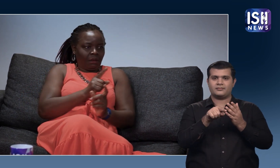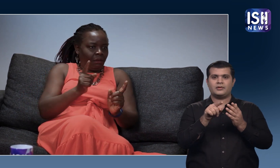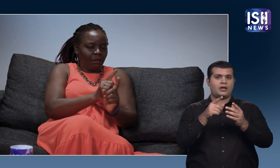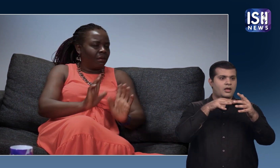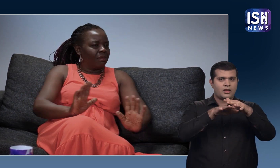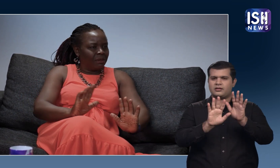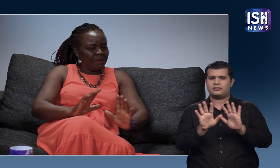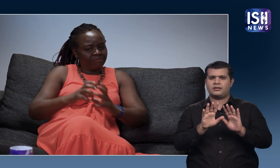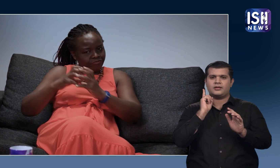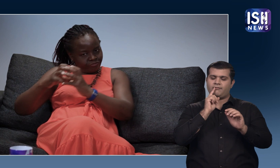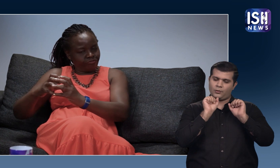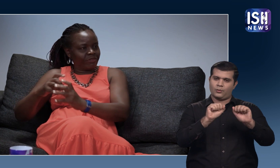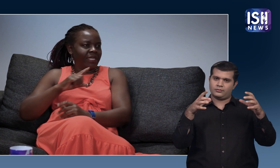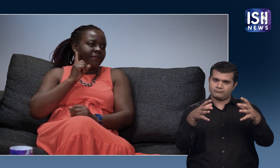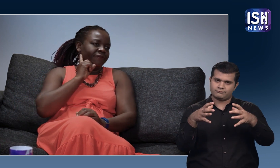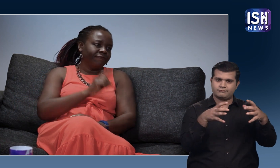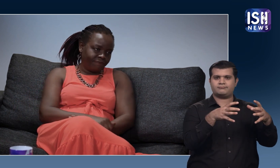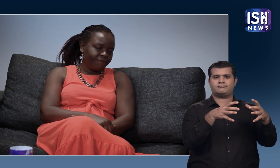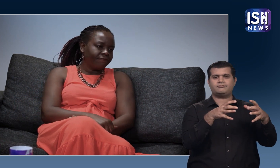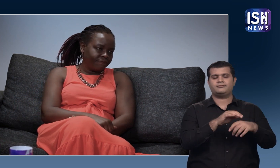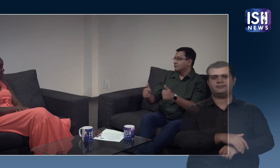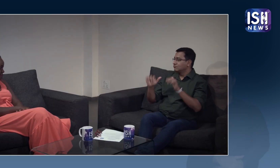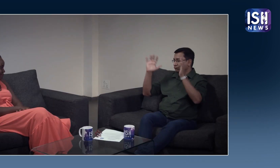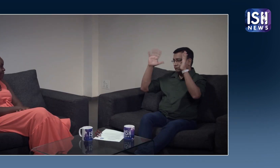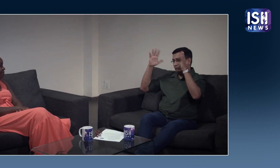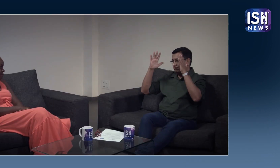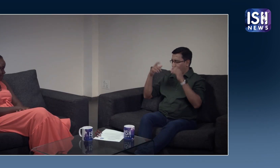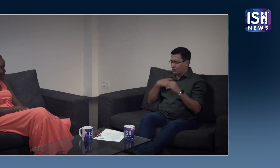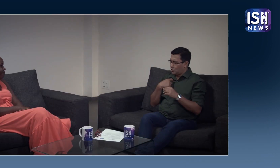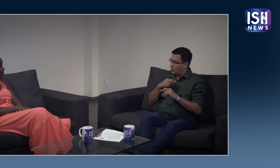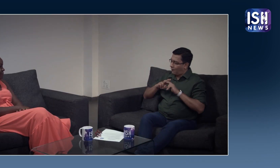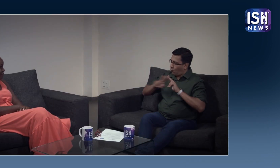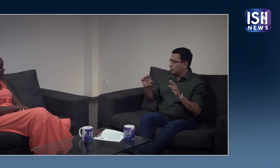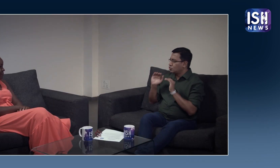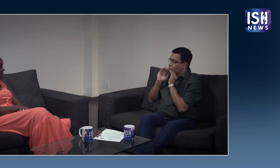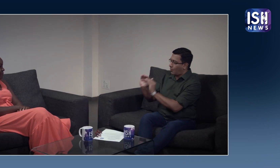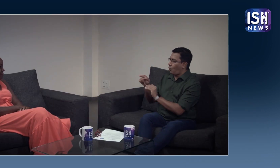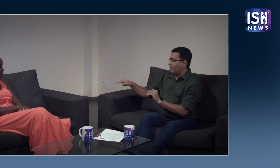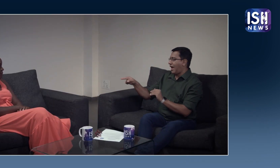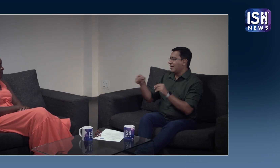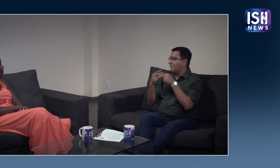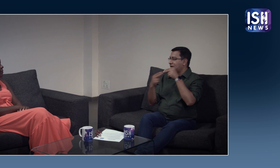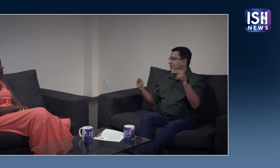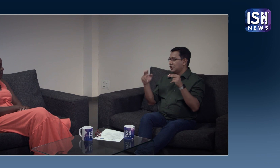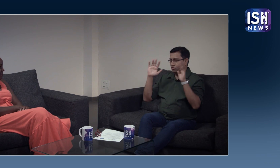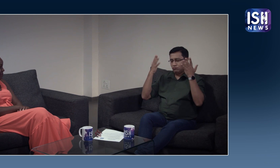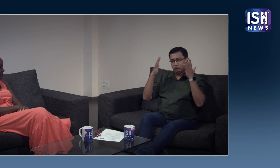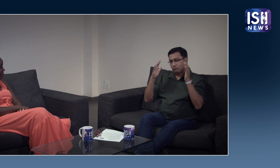instead of mainstreaming the Deaf into Hearing schools. Well done! Applause! I fully support this strong message.